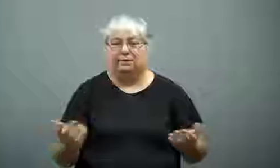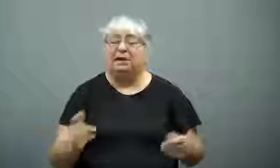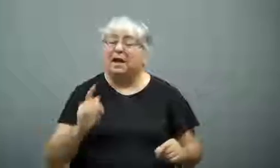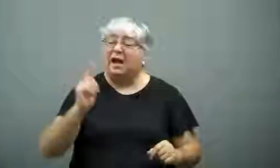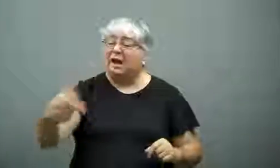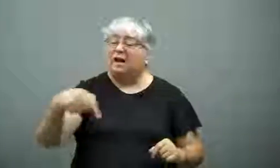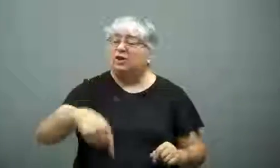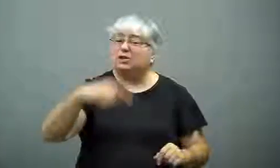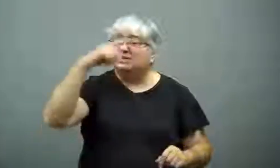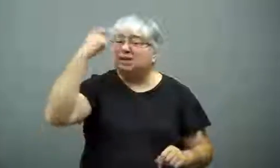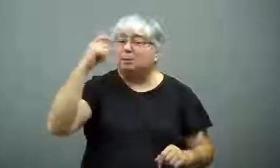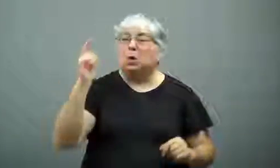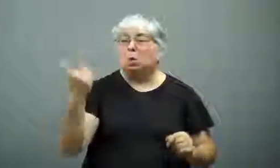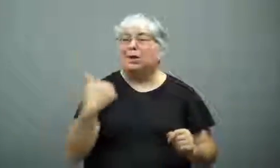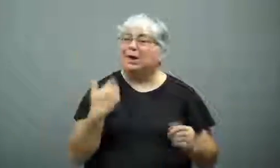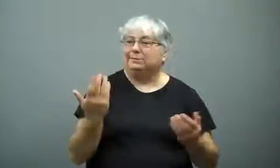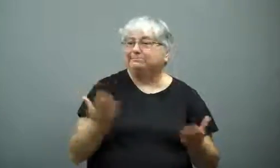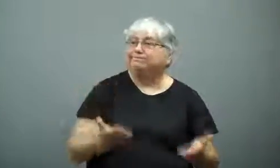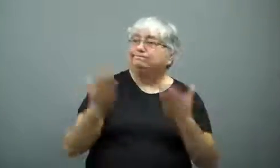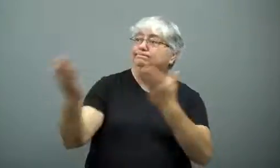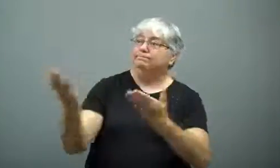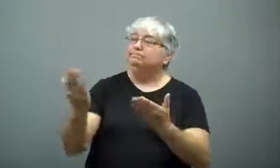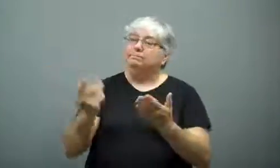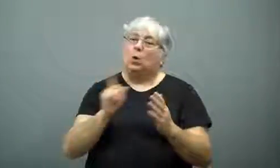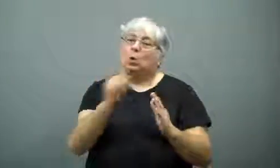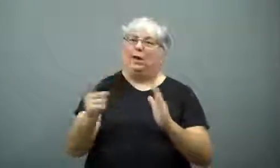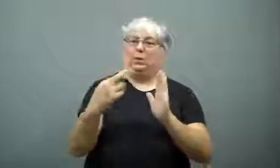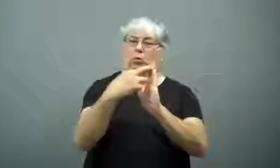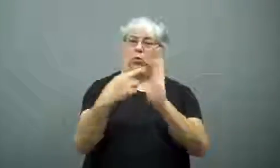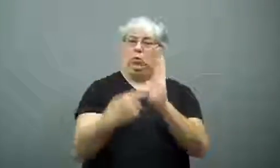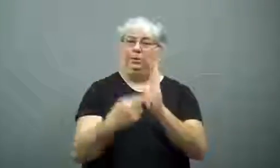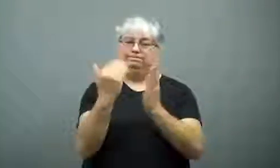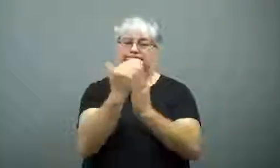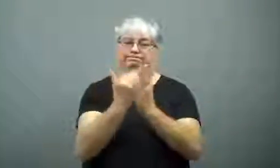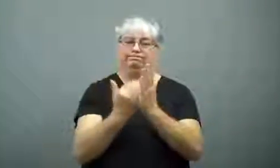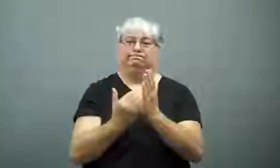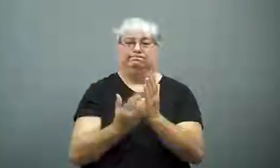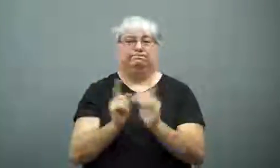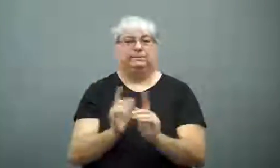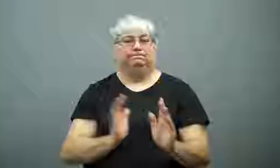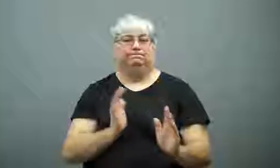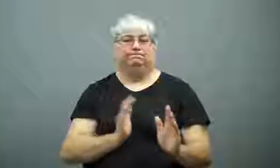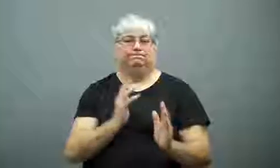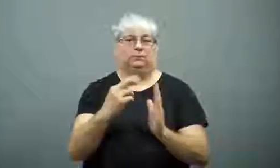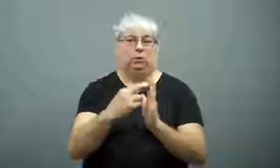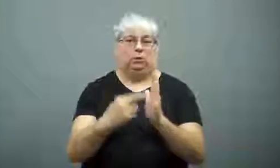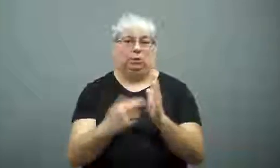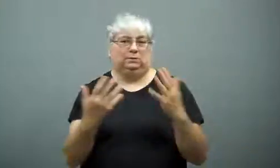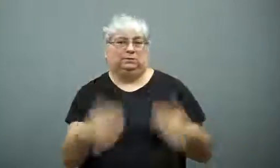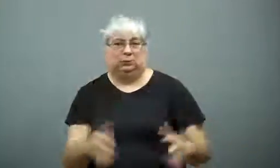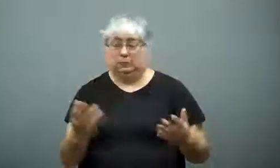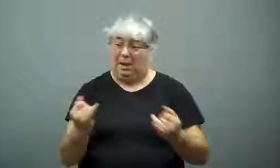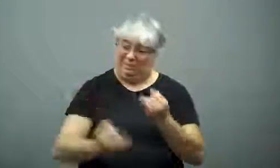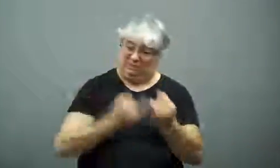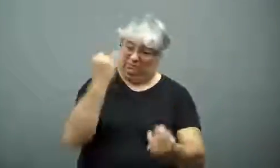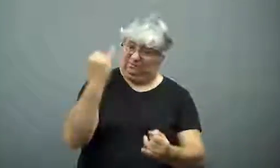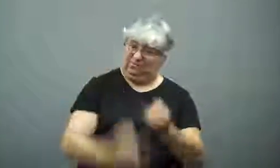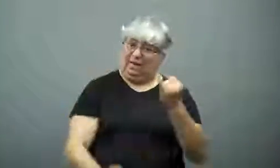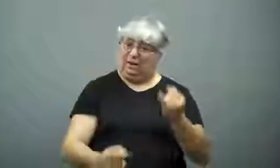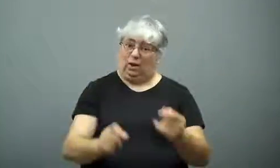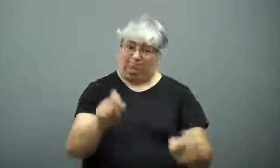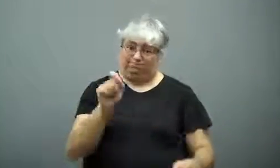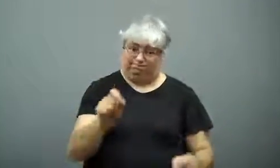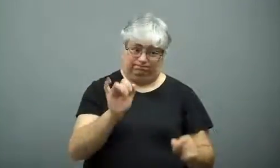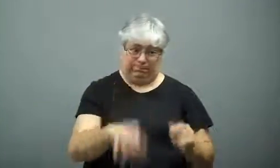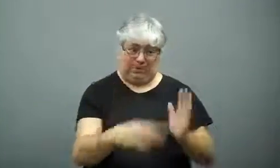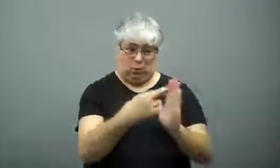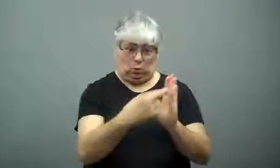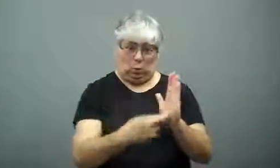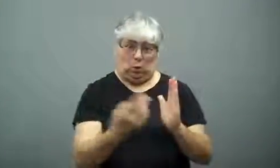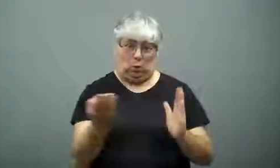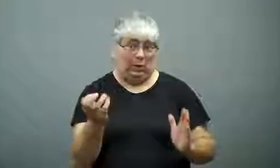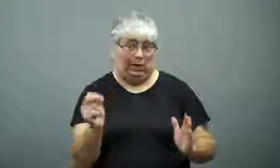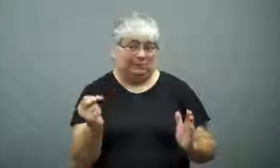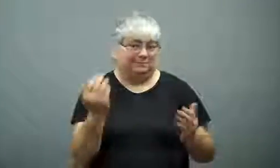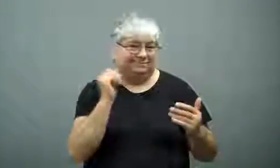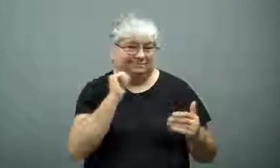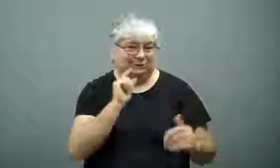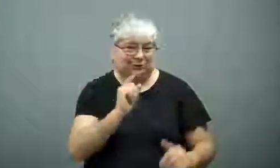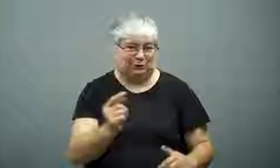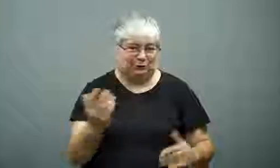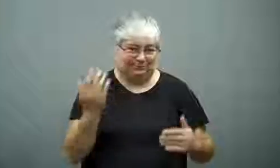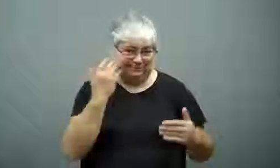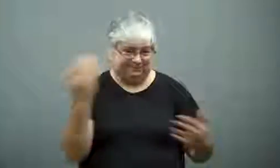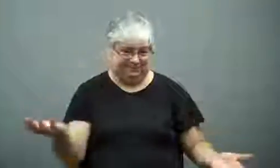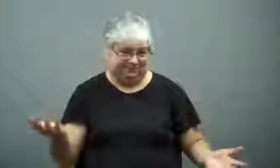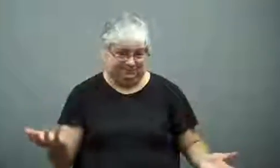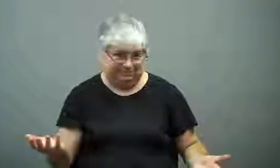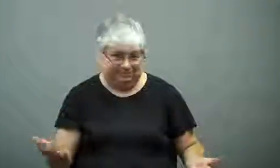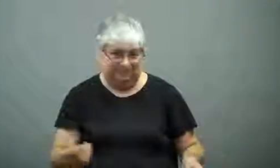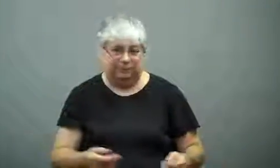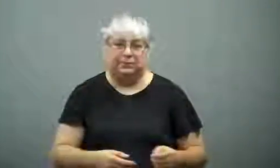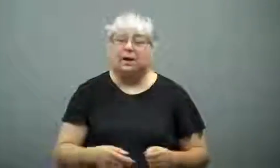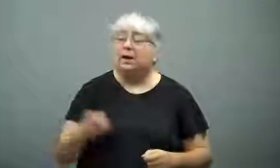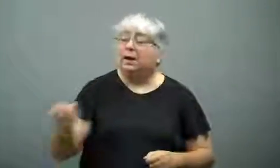Formal rules should be proposed this summer.